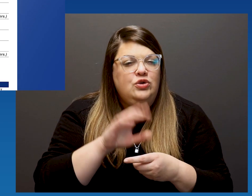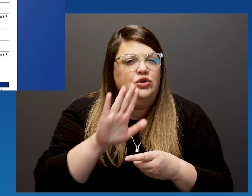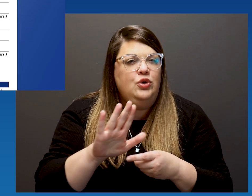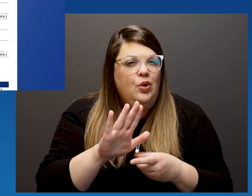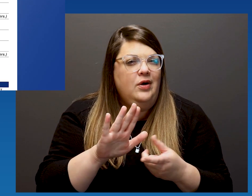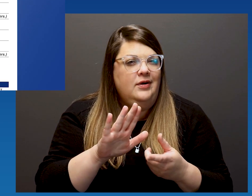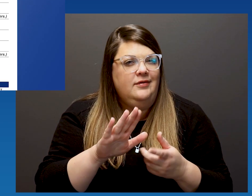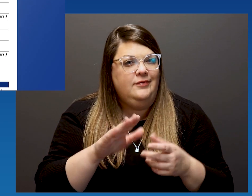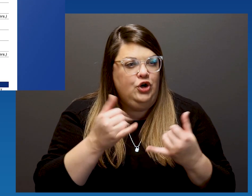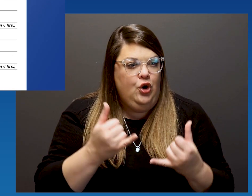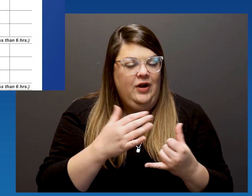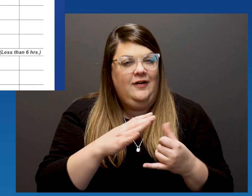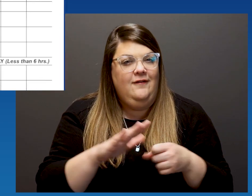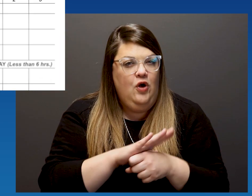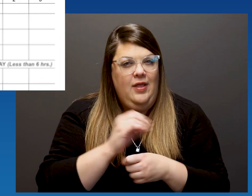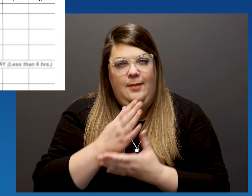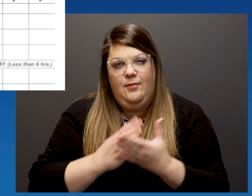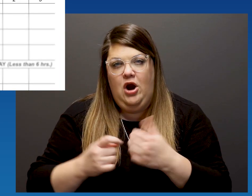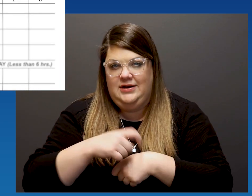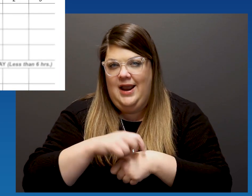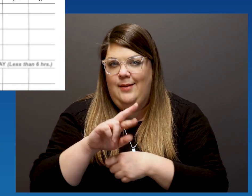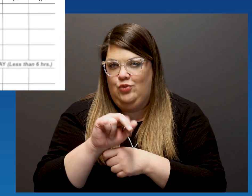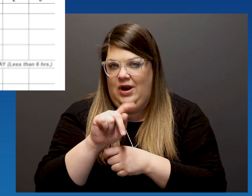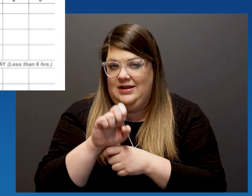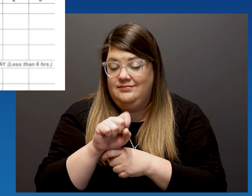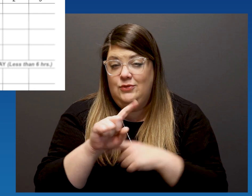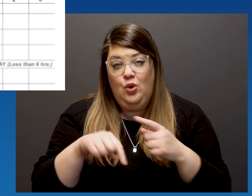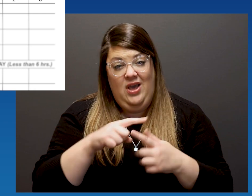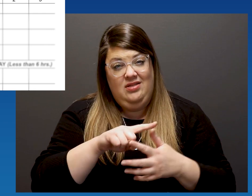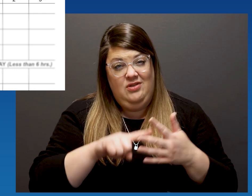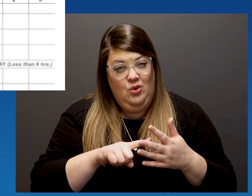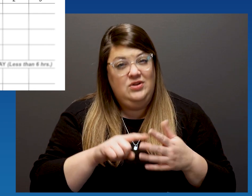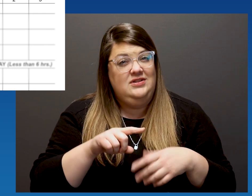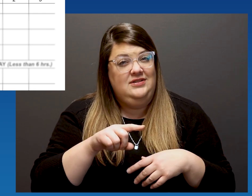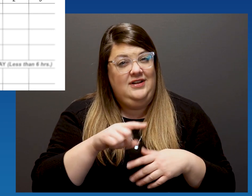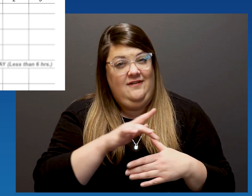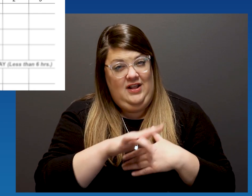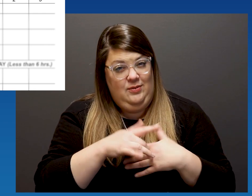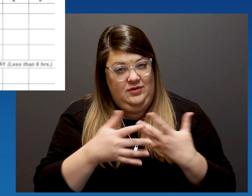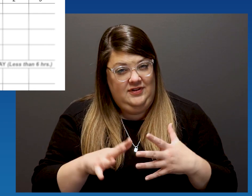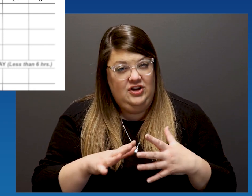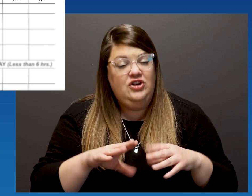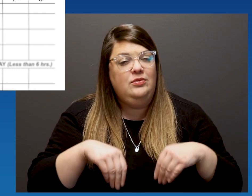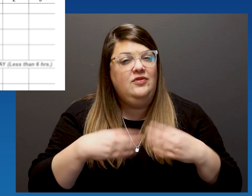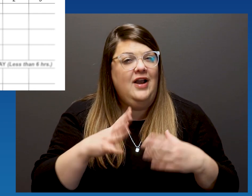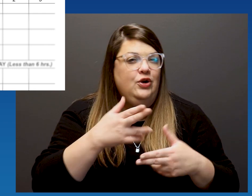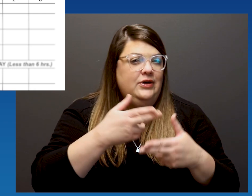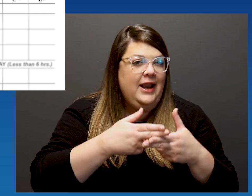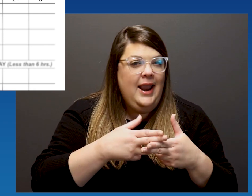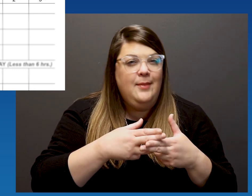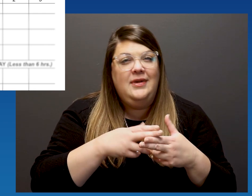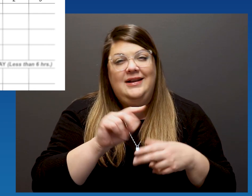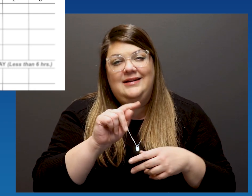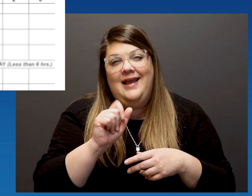Once you have those two forms available, add your name, your provider tax ID, the parent or guardian's name,